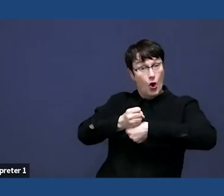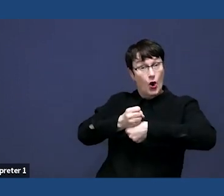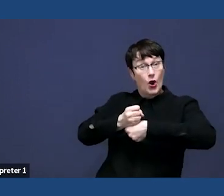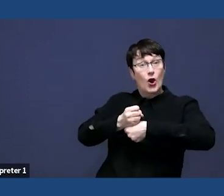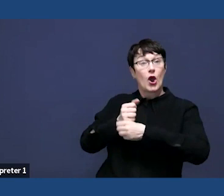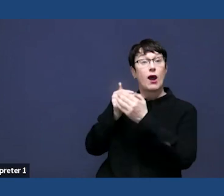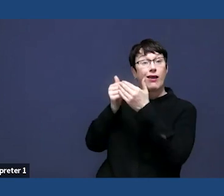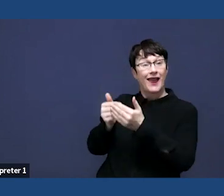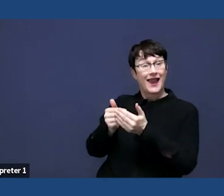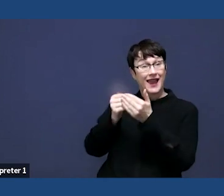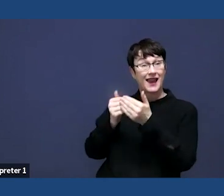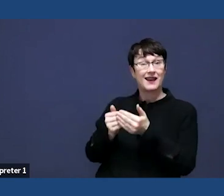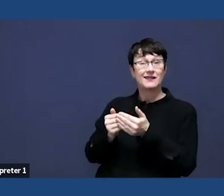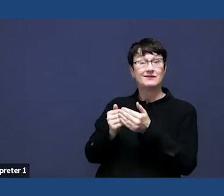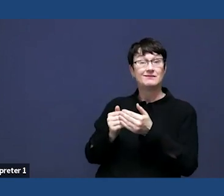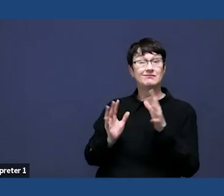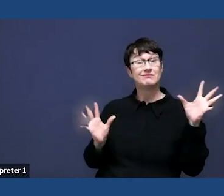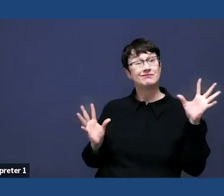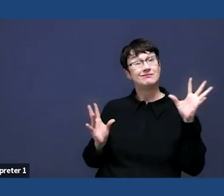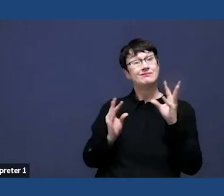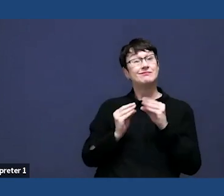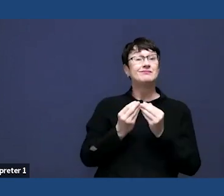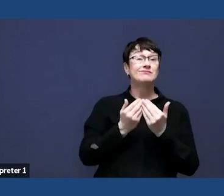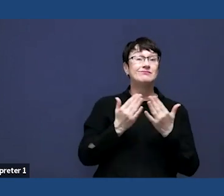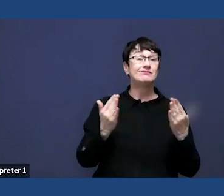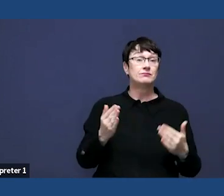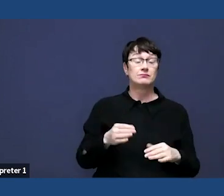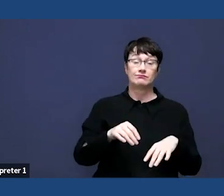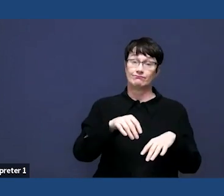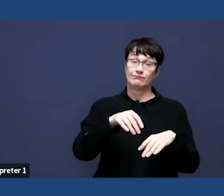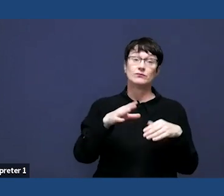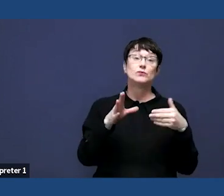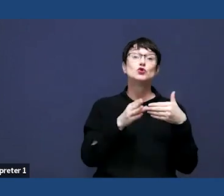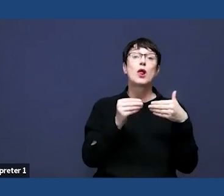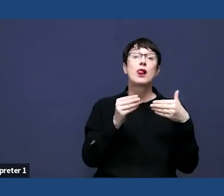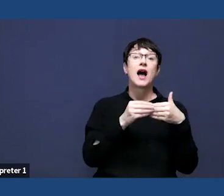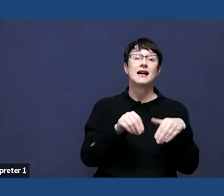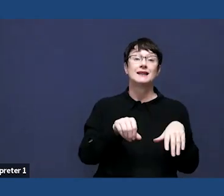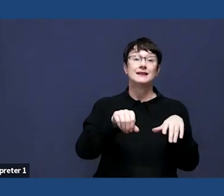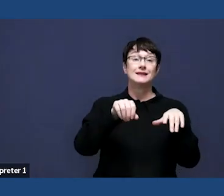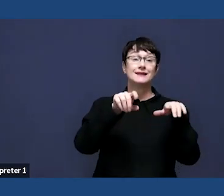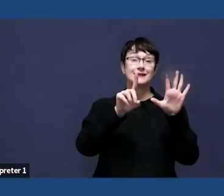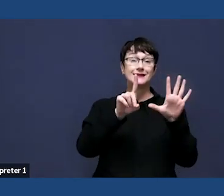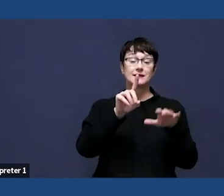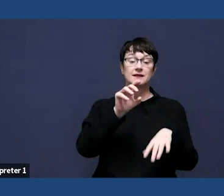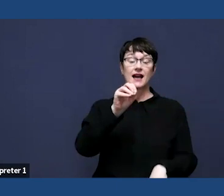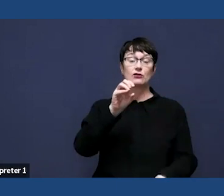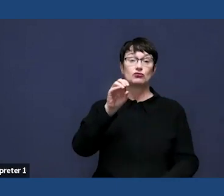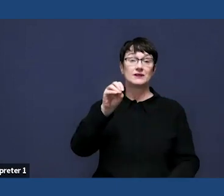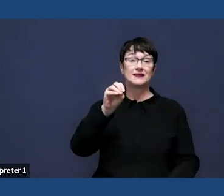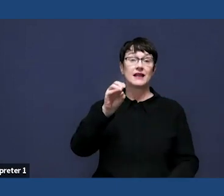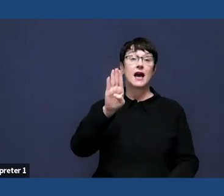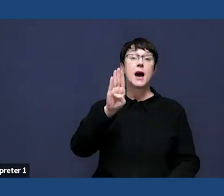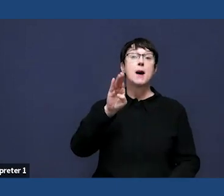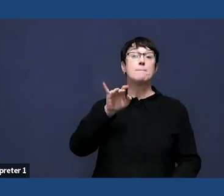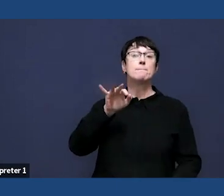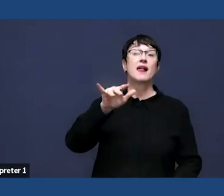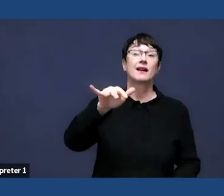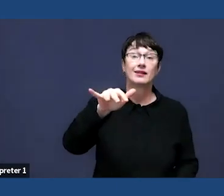And that another a Blue Cross and blue shield statistic say that about $34 billion cost